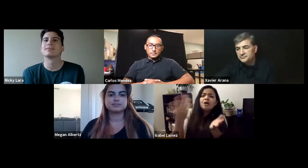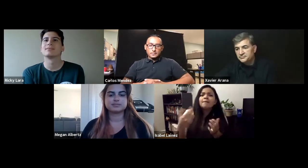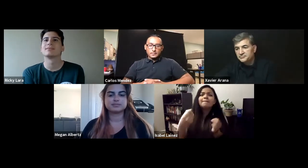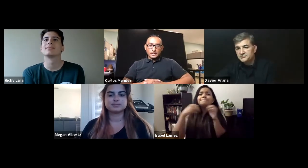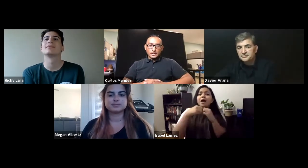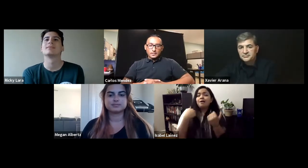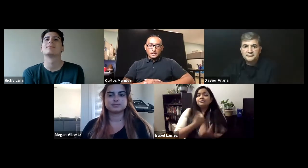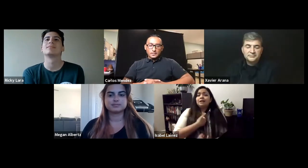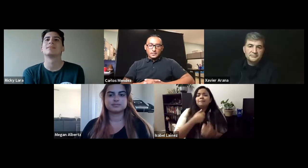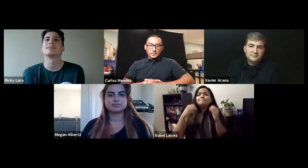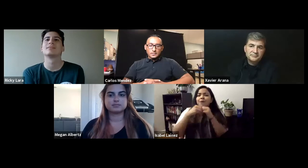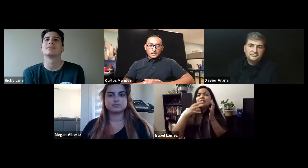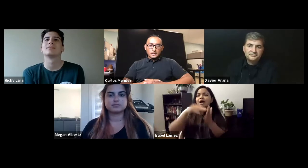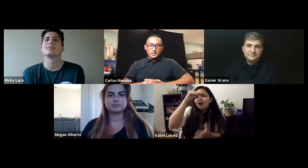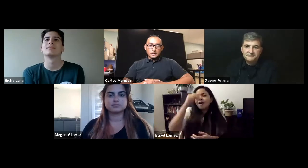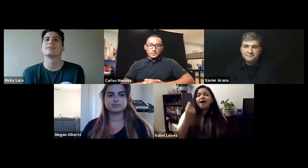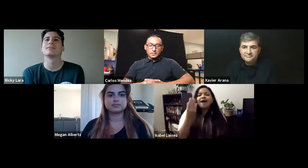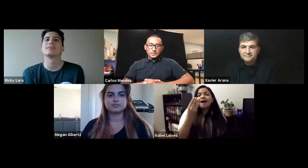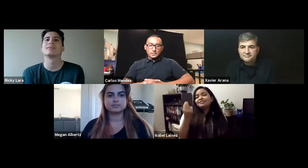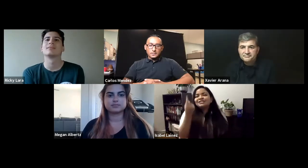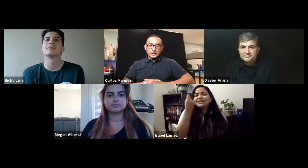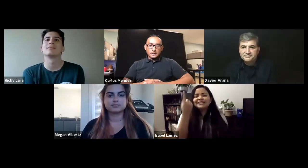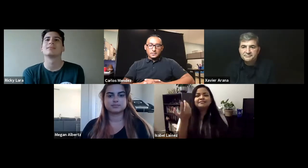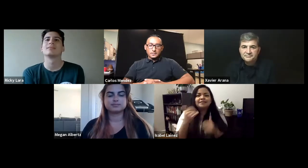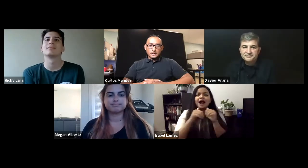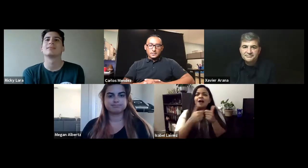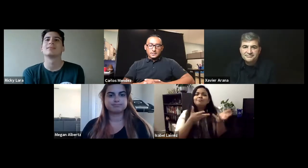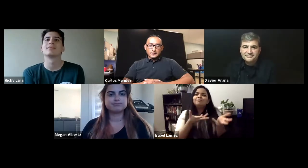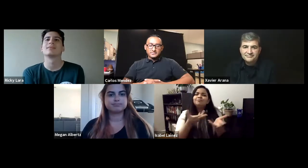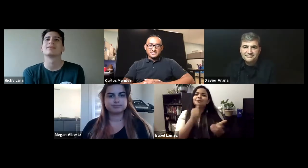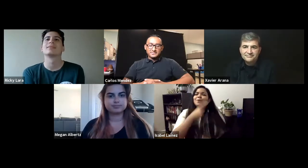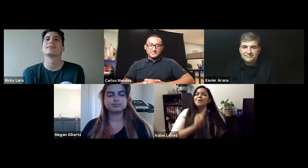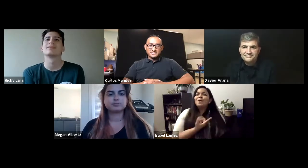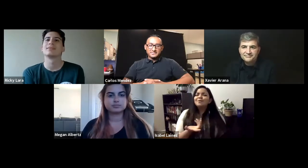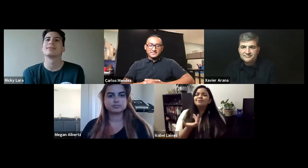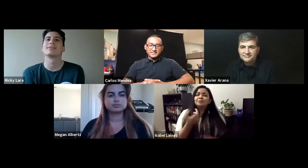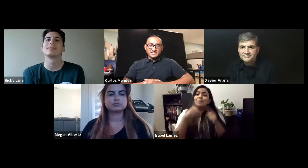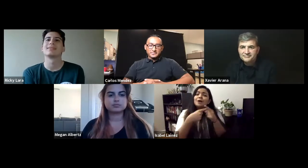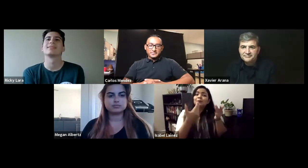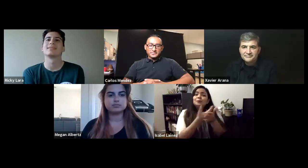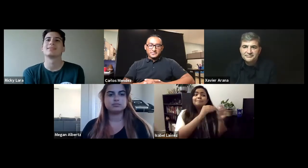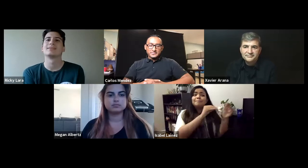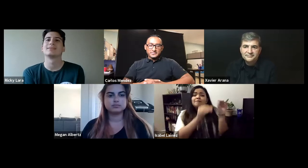people who are really enjoying being around different cultures, and the more you can learn and, you know,